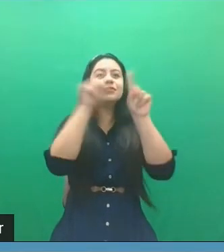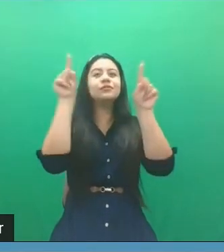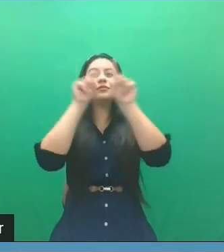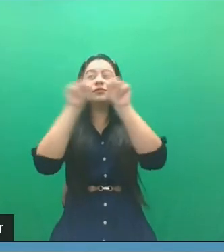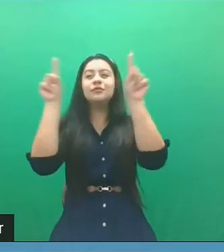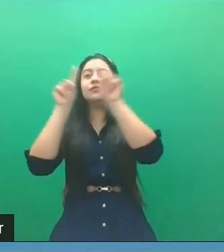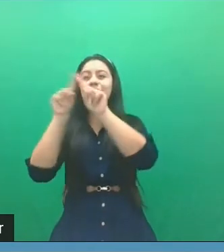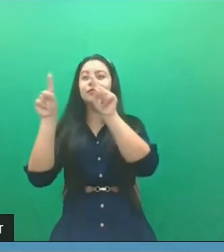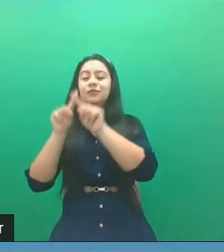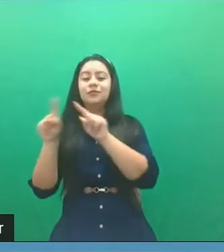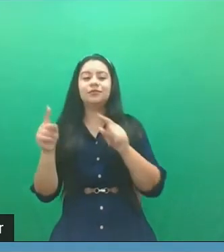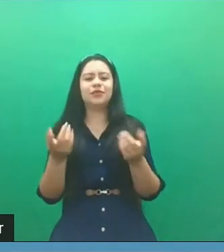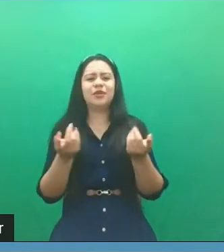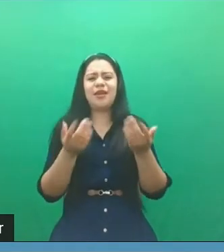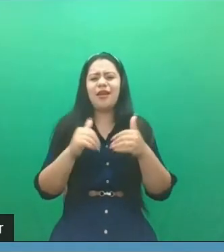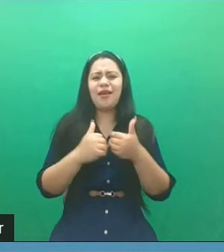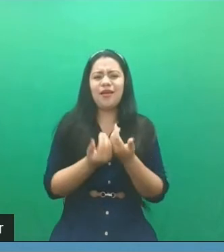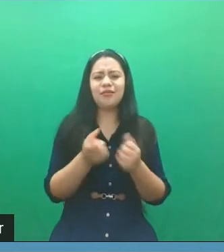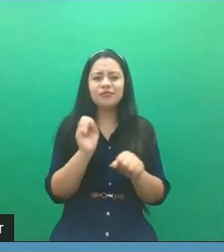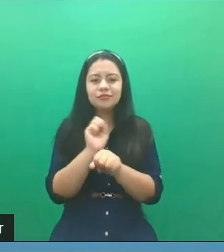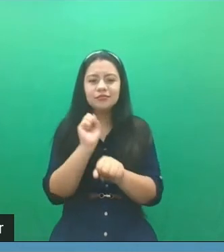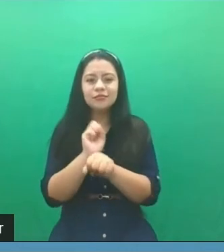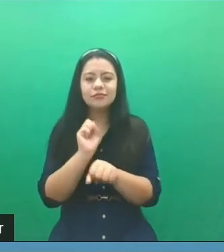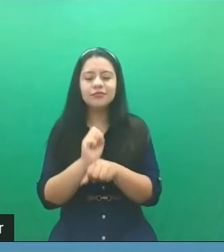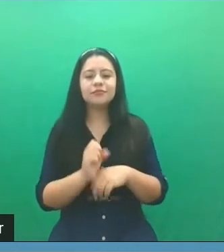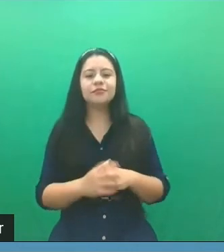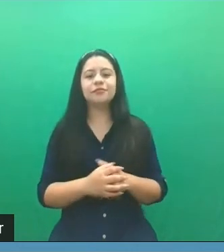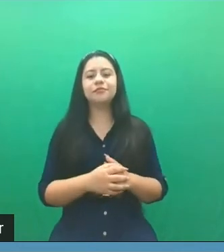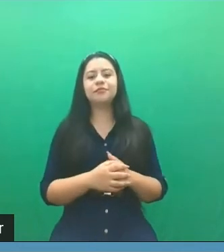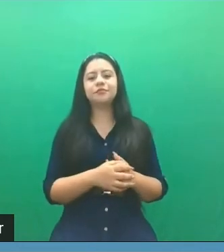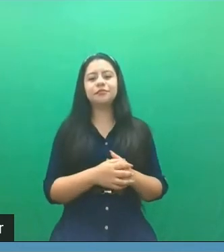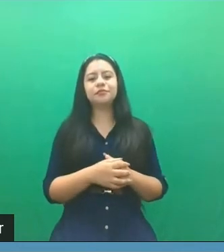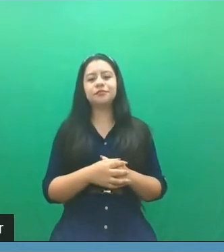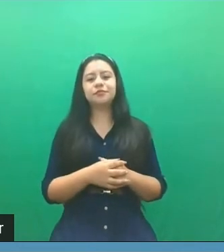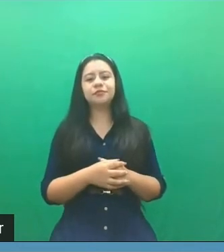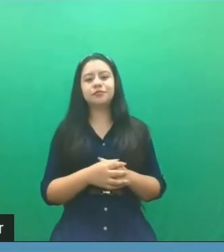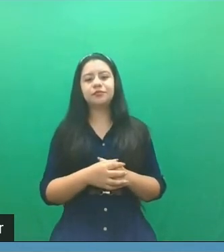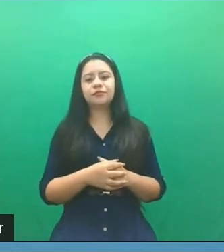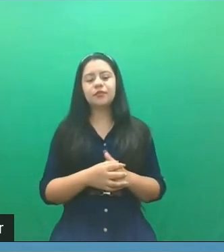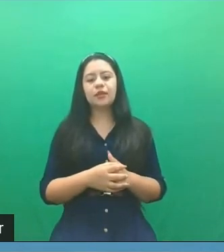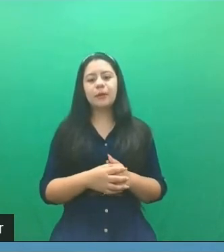for the installation if we want to call it an installation as well as then the visual